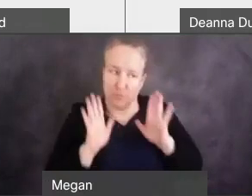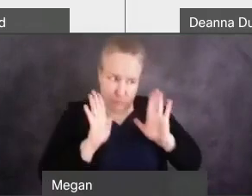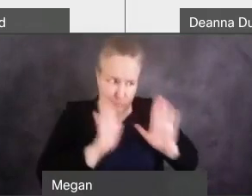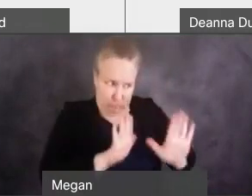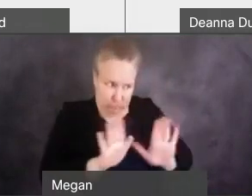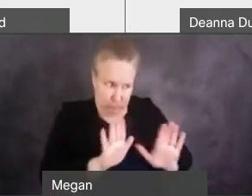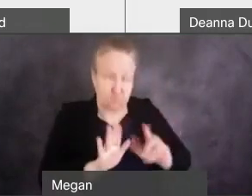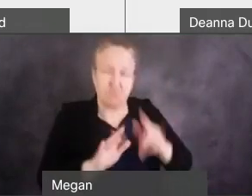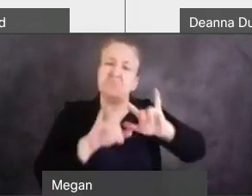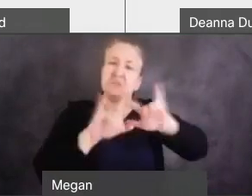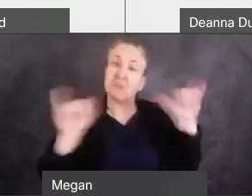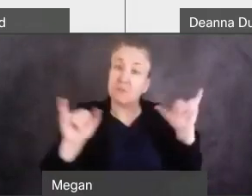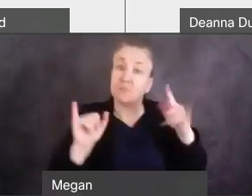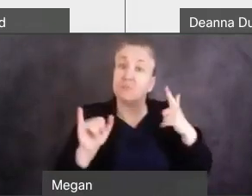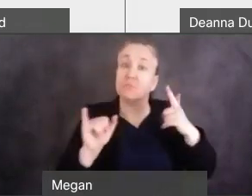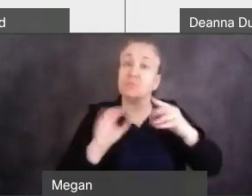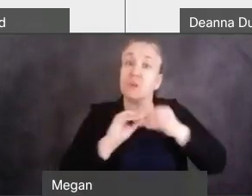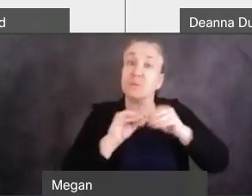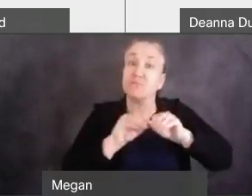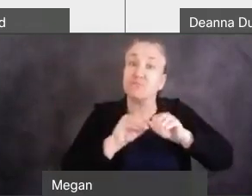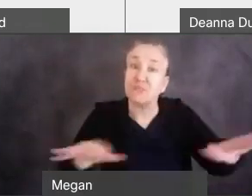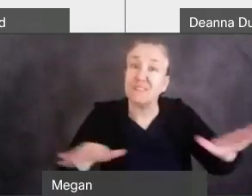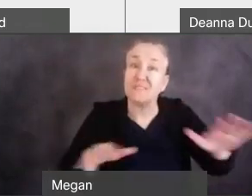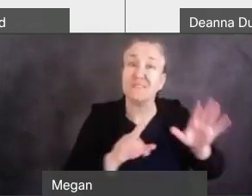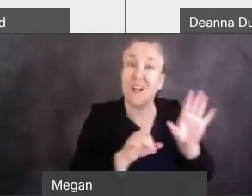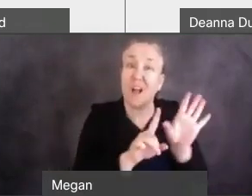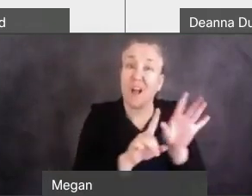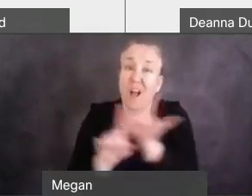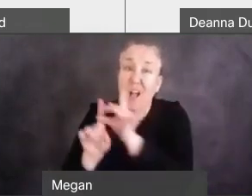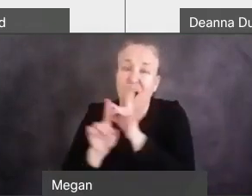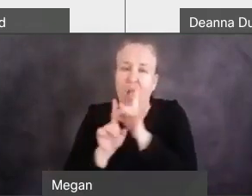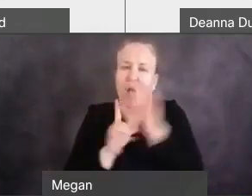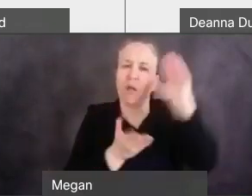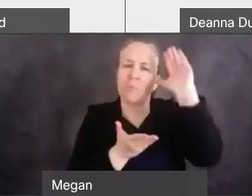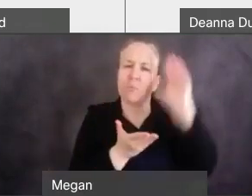steady declines in our numbers there. Our numbers are still quite high though. I mean if you look at